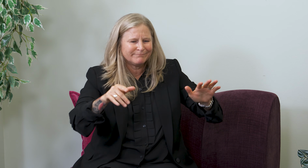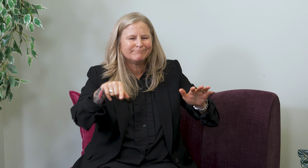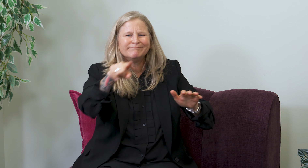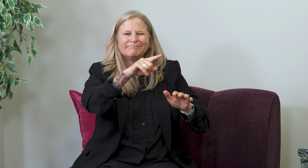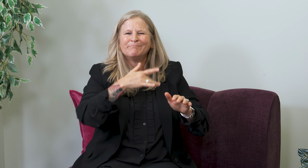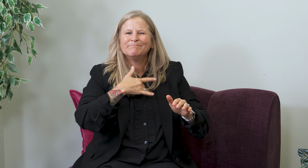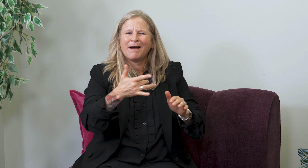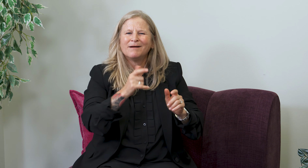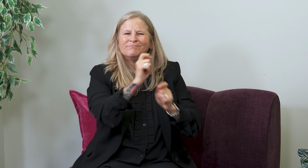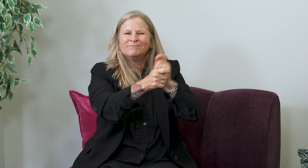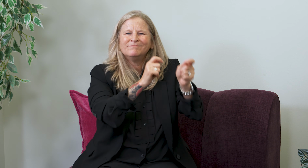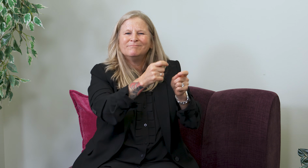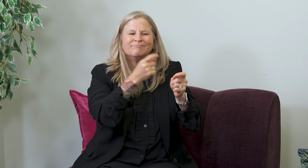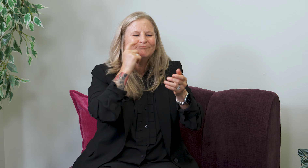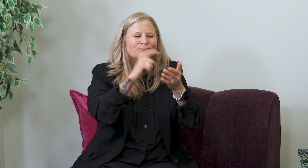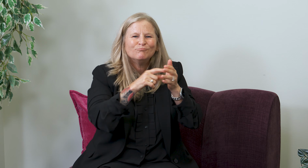different awards to recognize the campers-